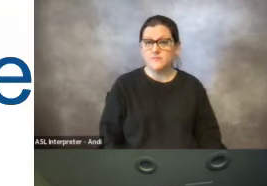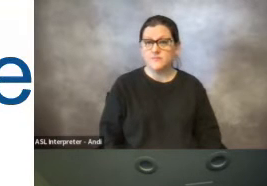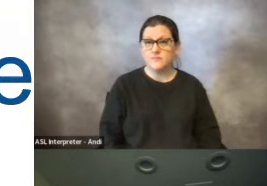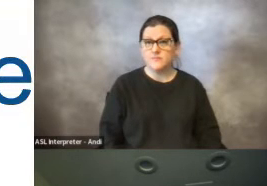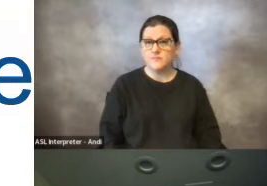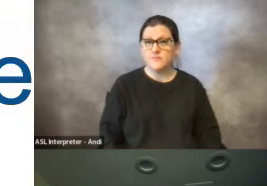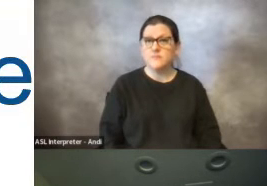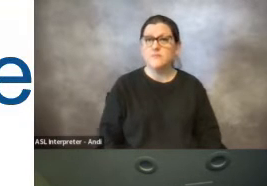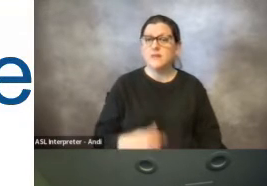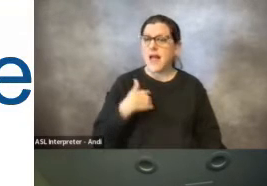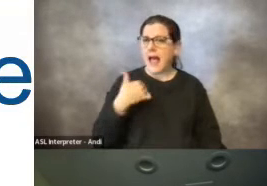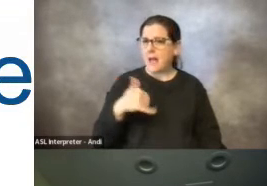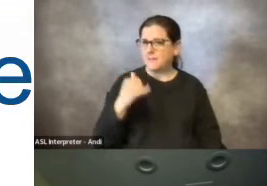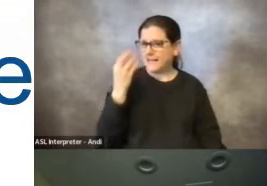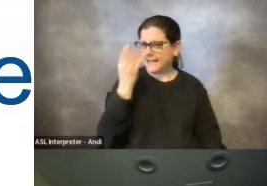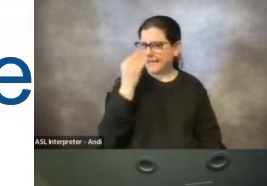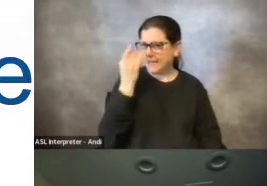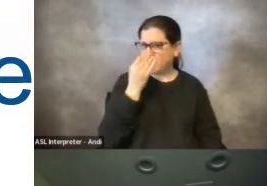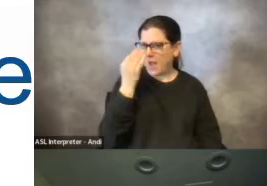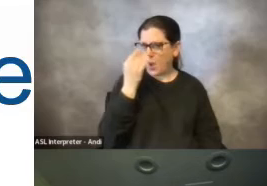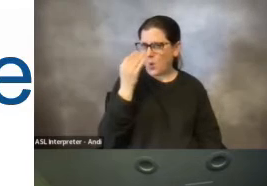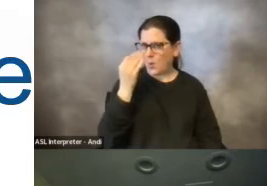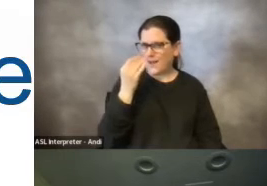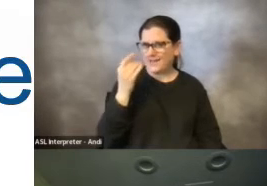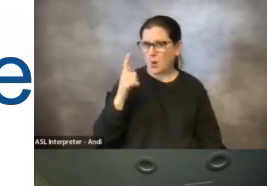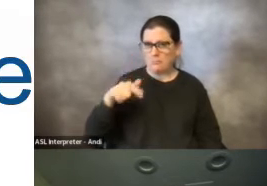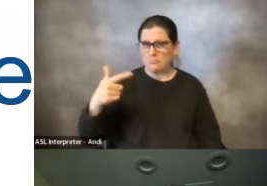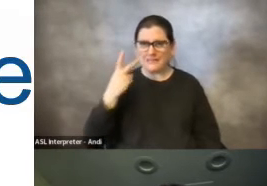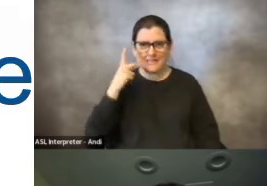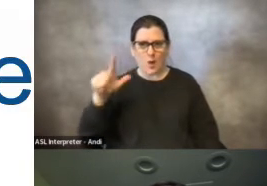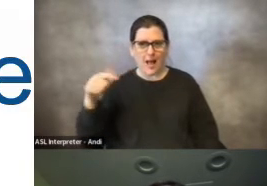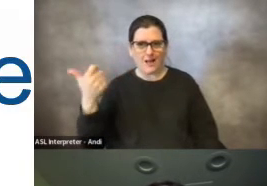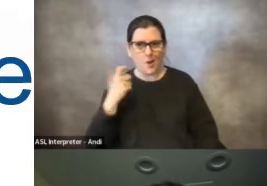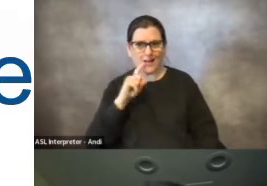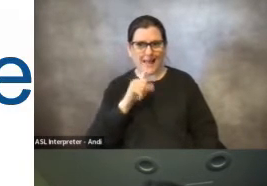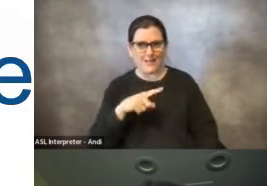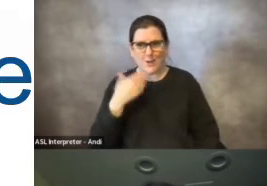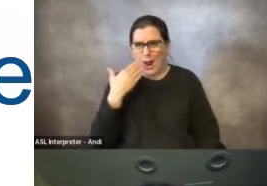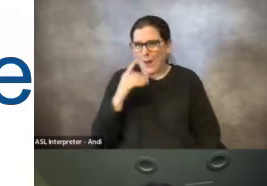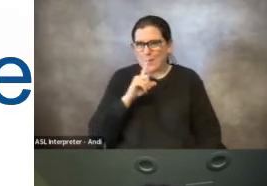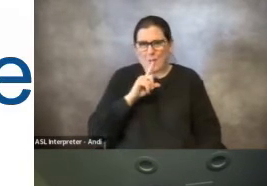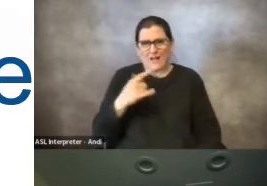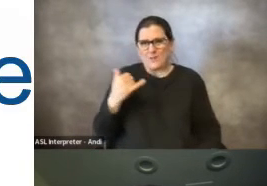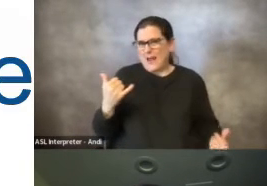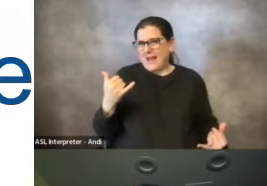Ann Zuccardy: I'm still thinking about this question. So I'm gonna defer to others. On this one, I don't know the answer right off the top of my head.